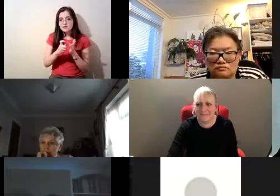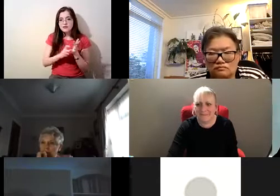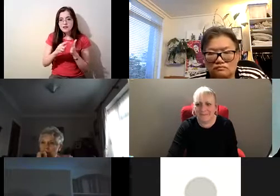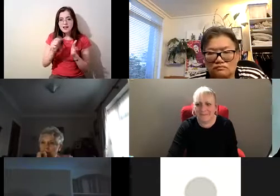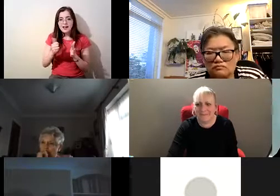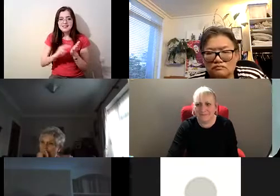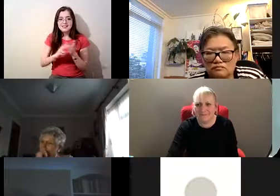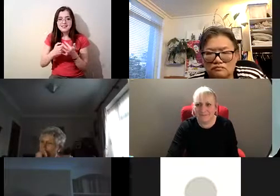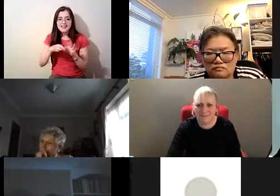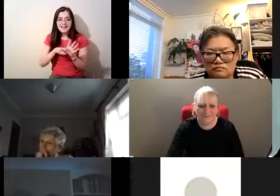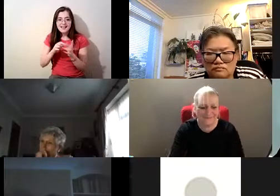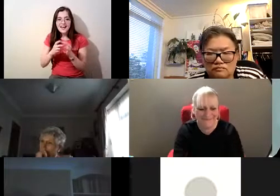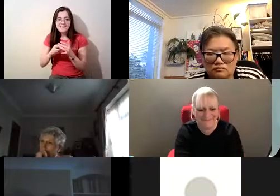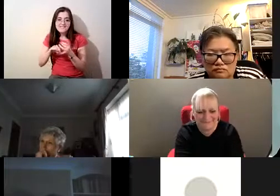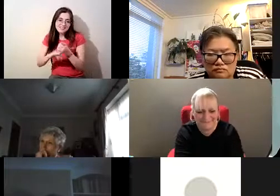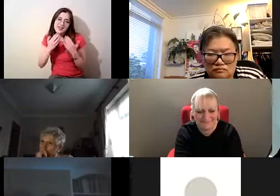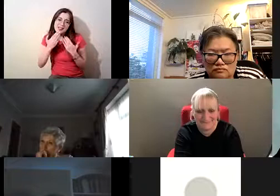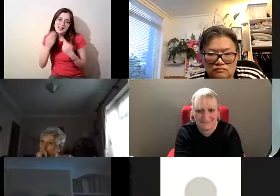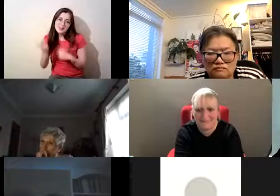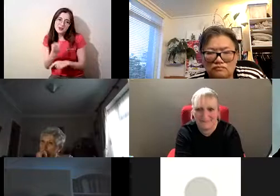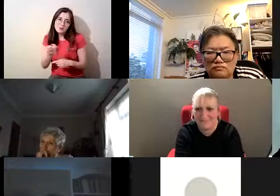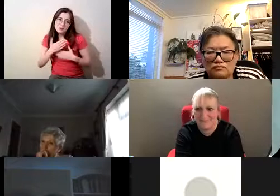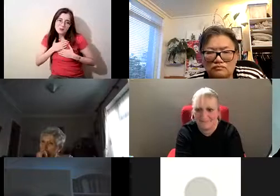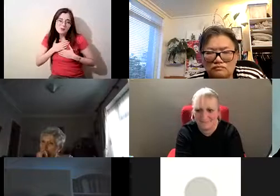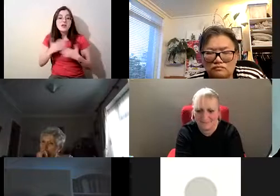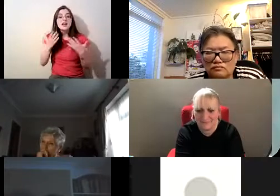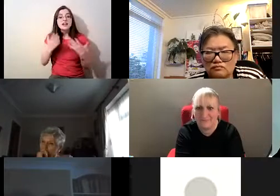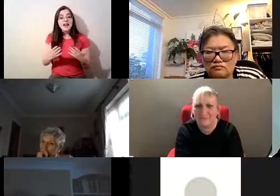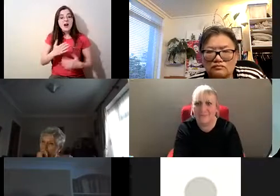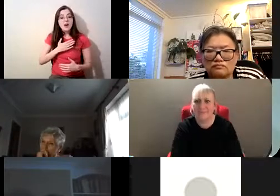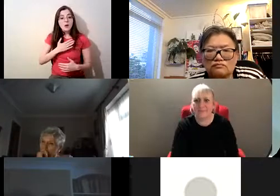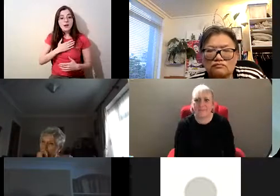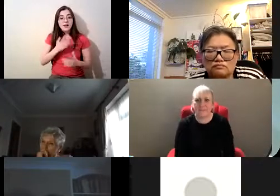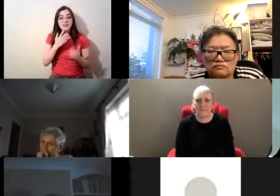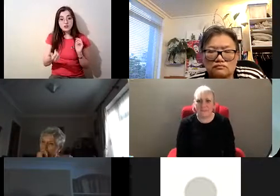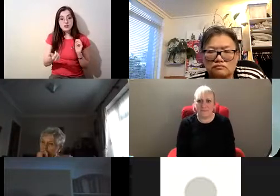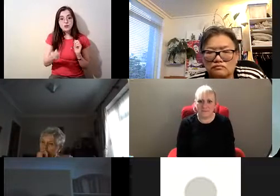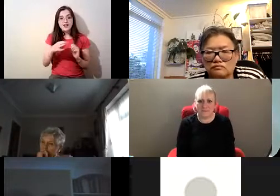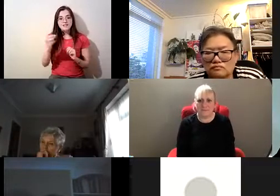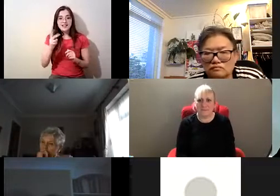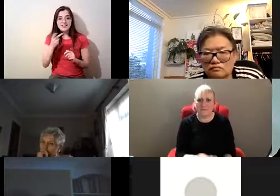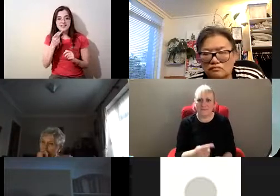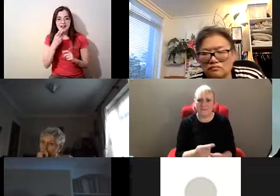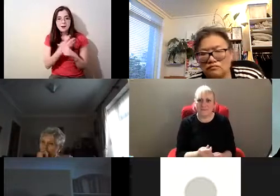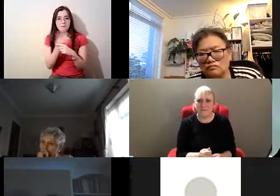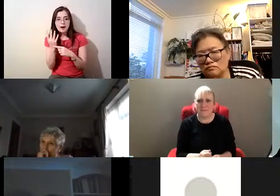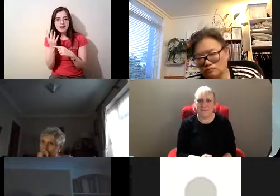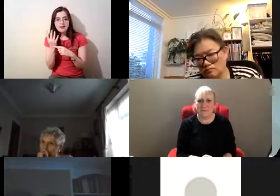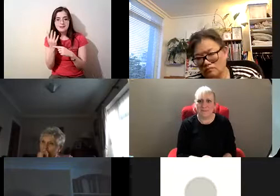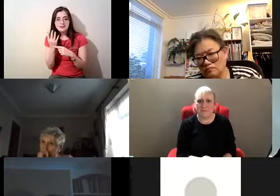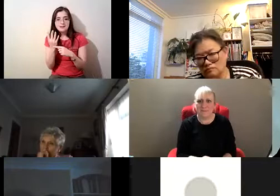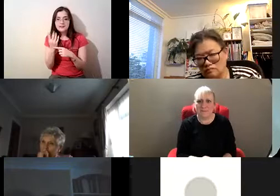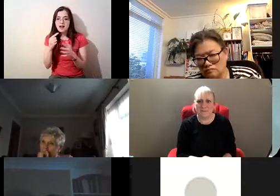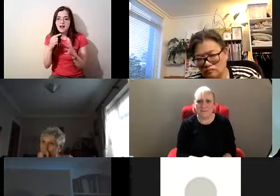thank you so much for your guys help now i would like to invite our second panelist asha hands um